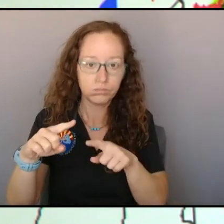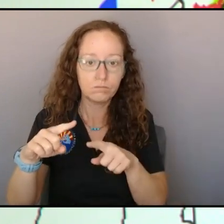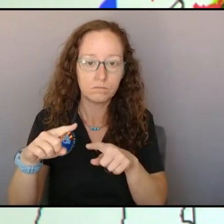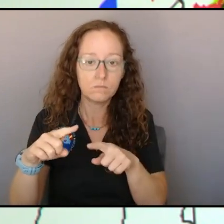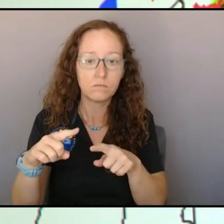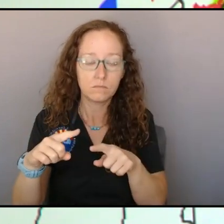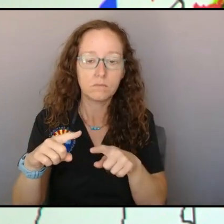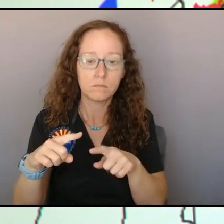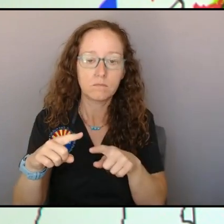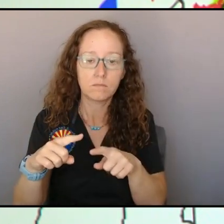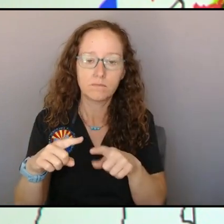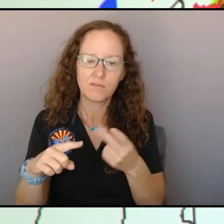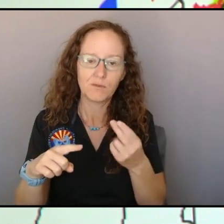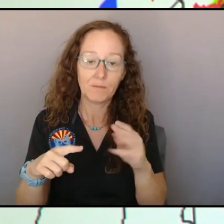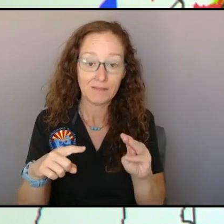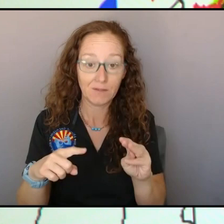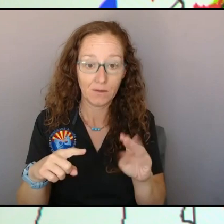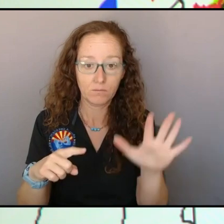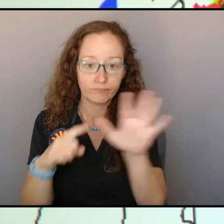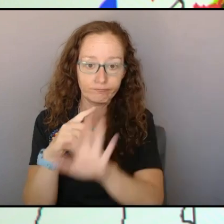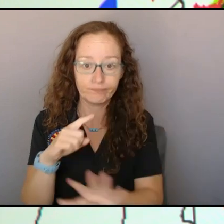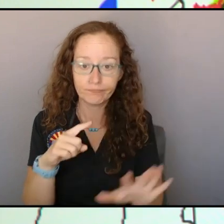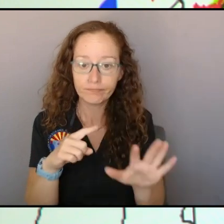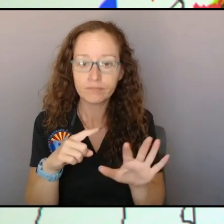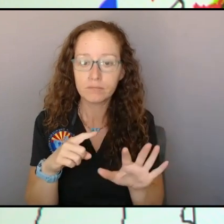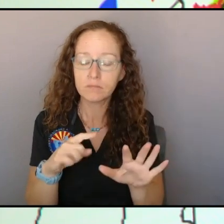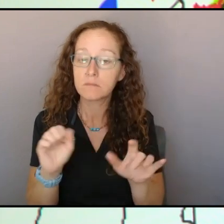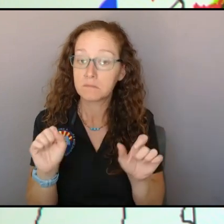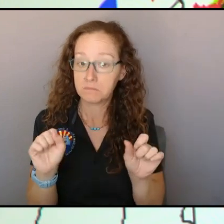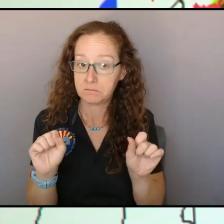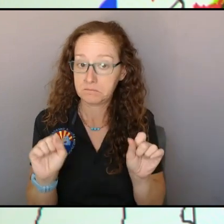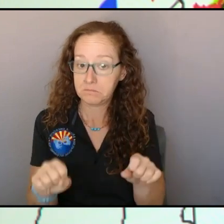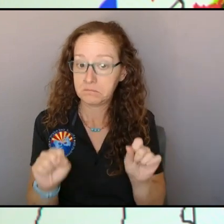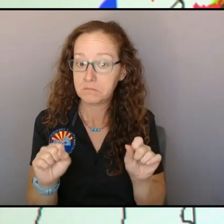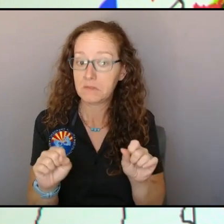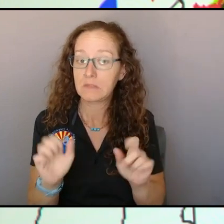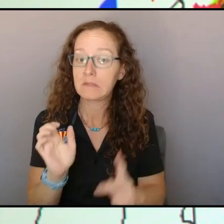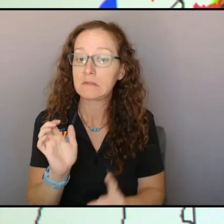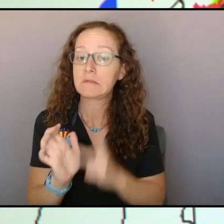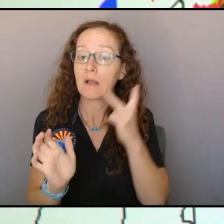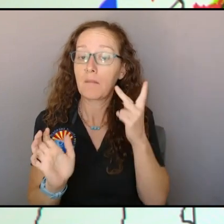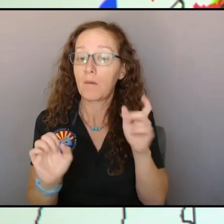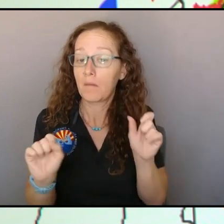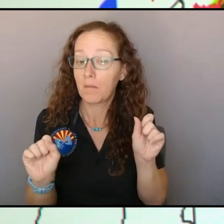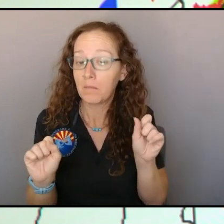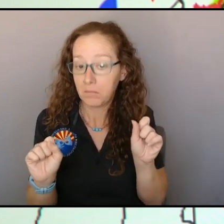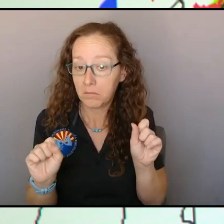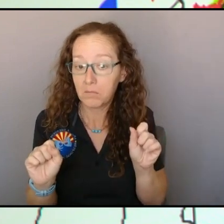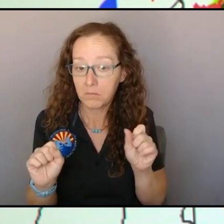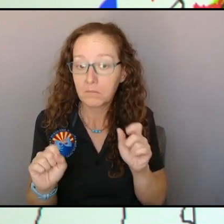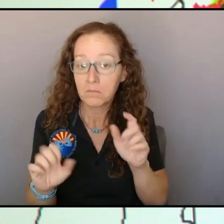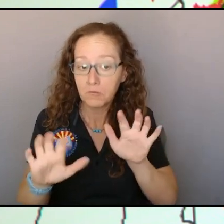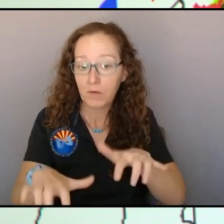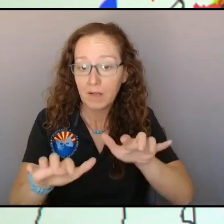New Mexico where we're actually seeing more than double the chances that we'll see some showers and some thunderstorms